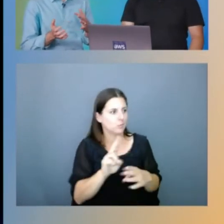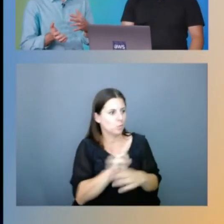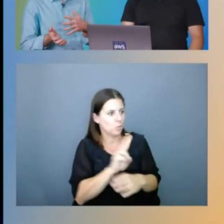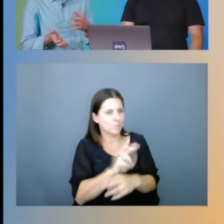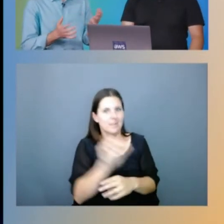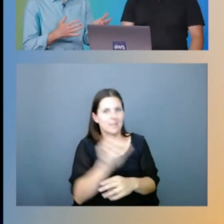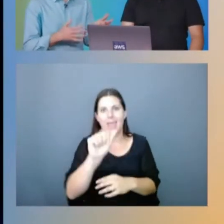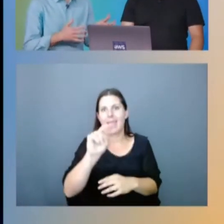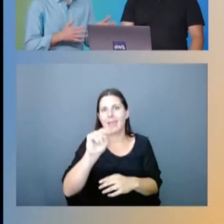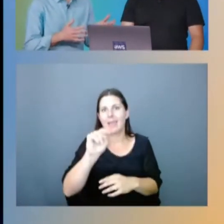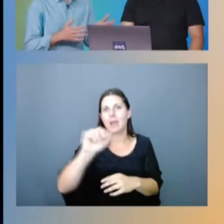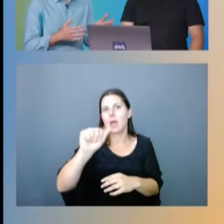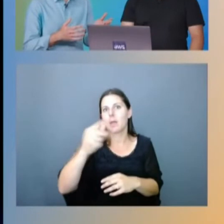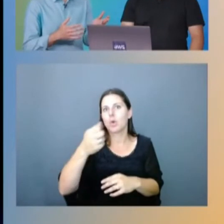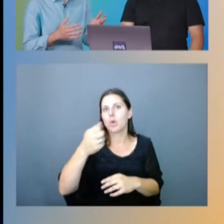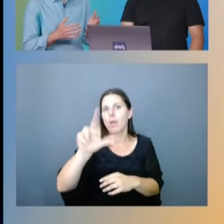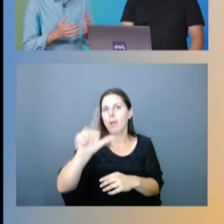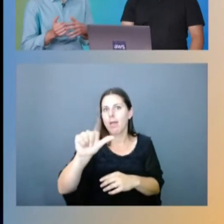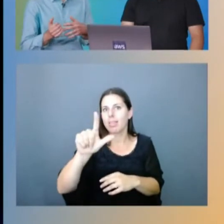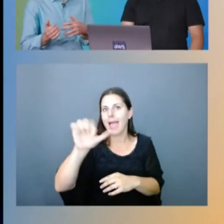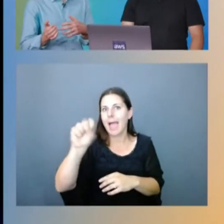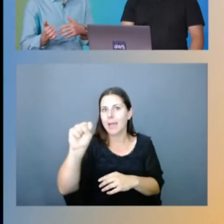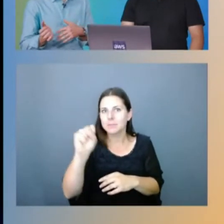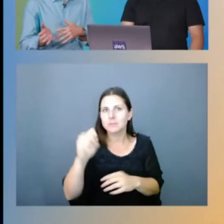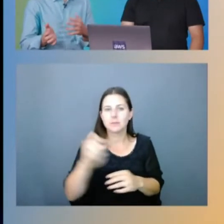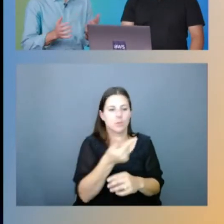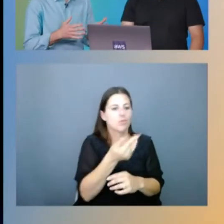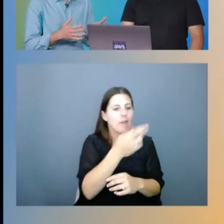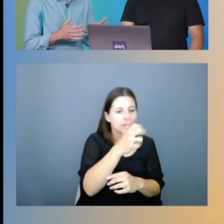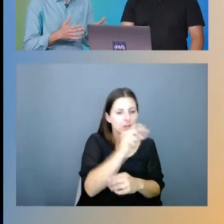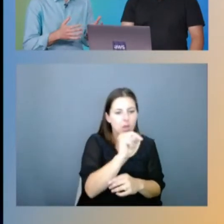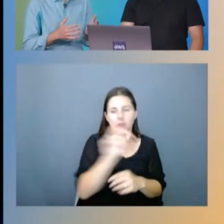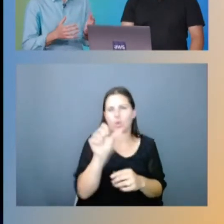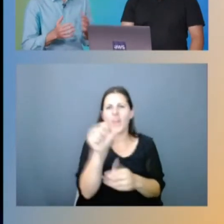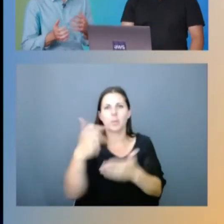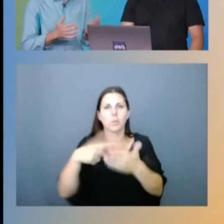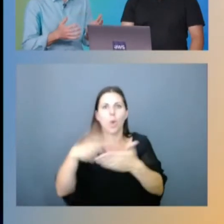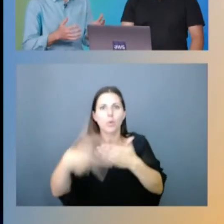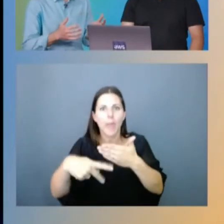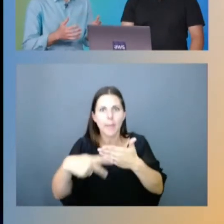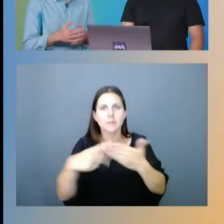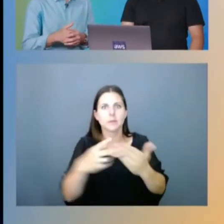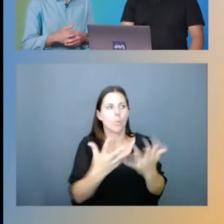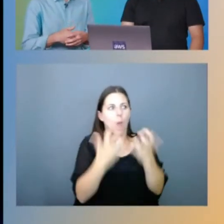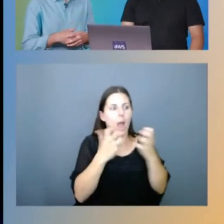when we talked about the Graviton programs and other programs, the simplicity of being able to get started with those programs.